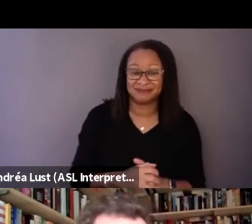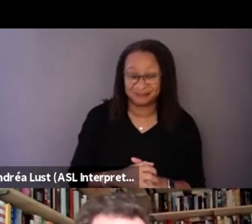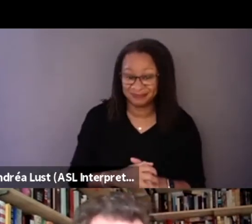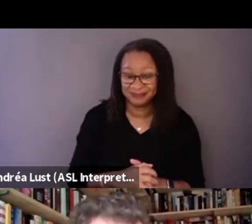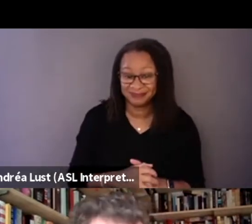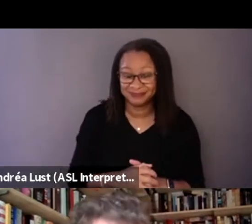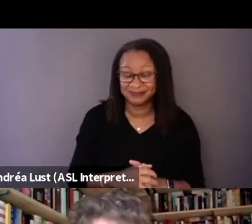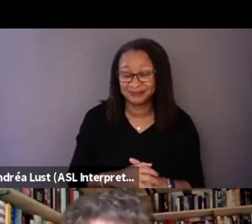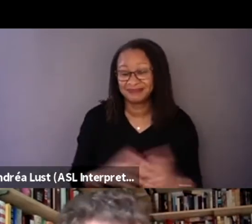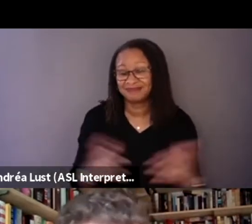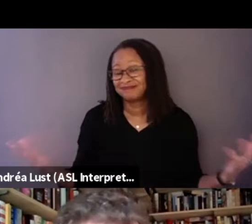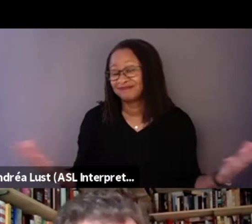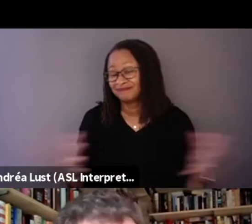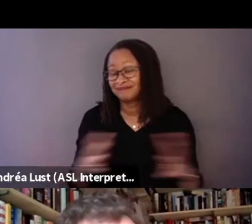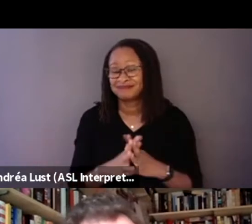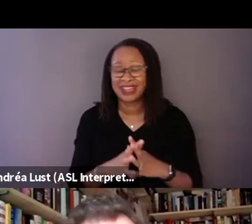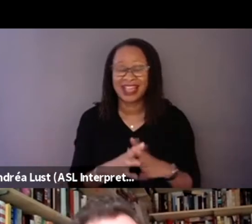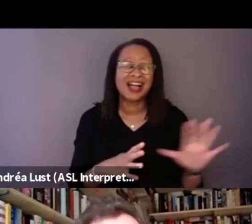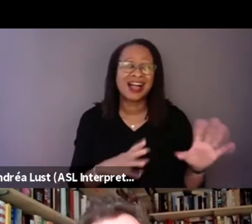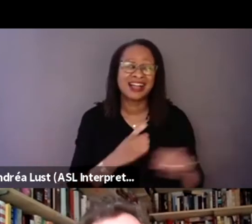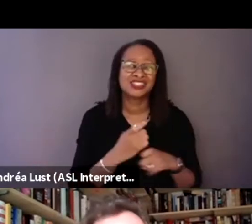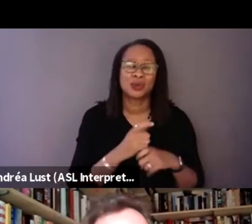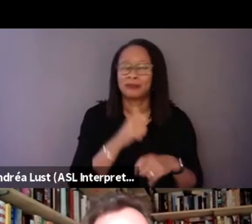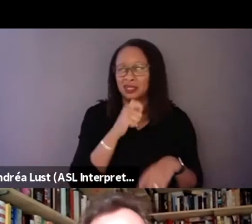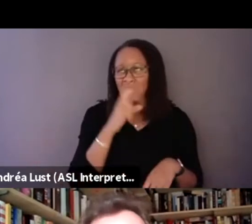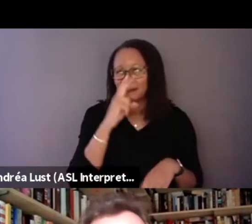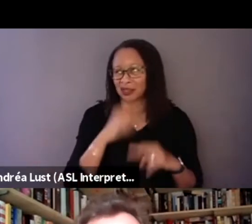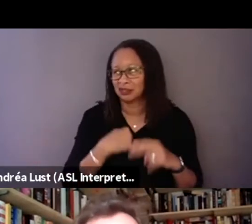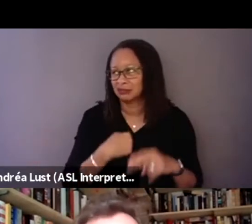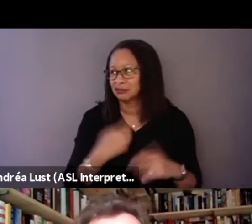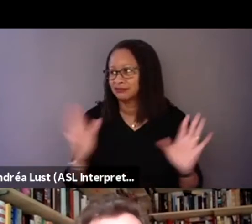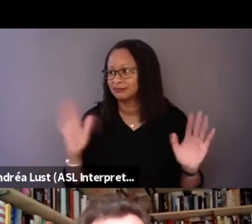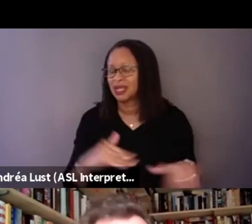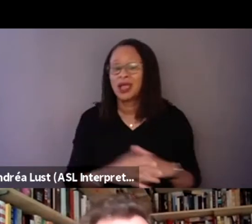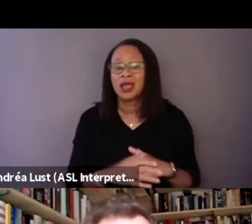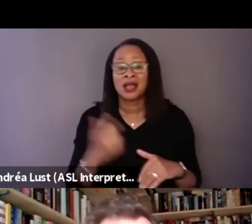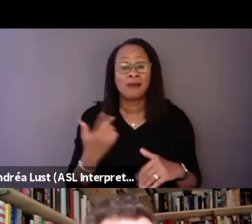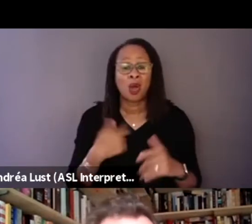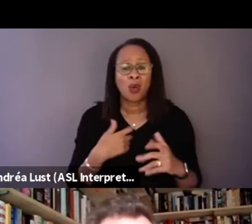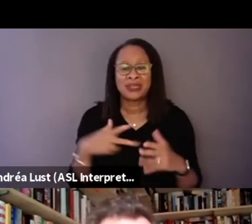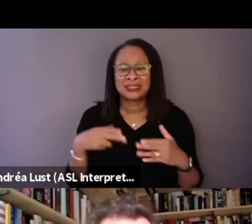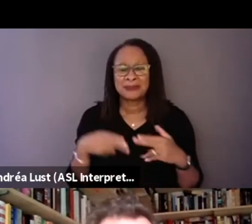That they don't believe in. So I'm always sniffing and I could feel their commitment